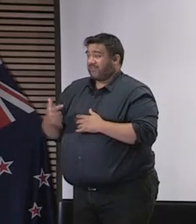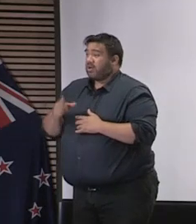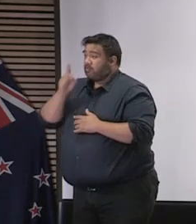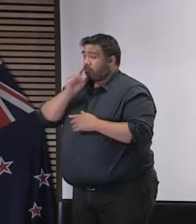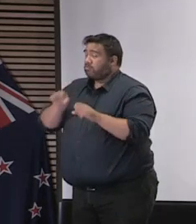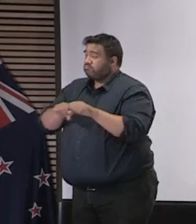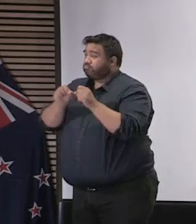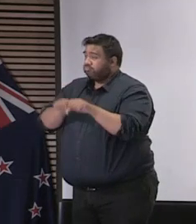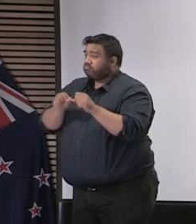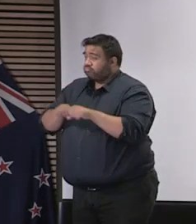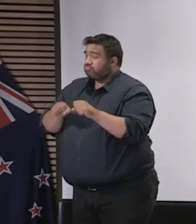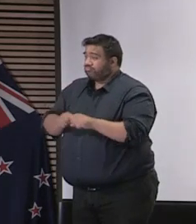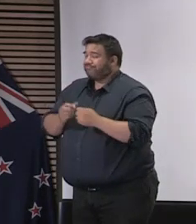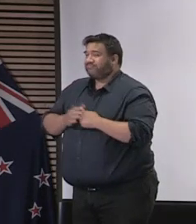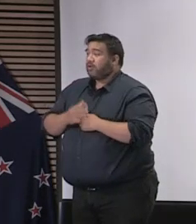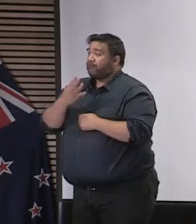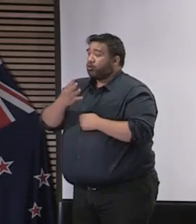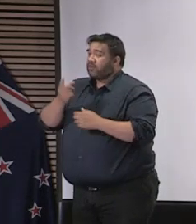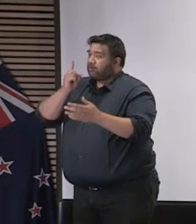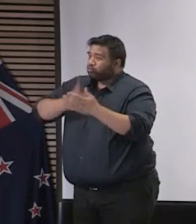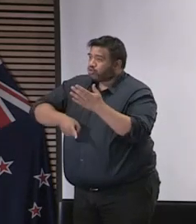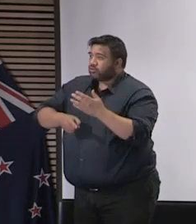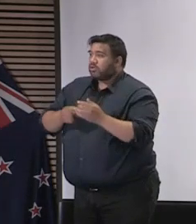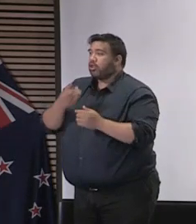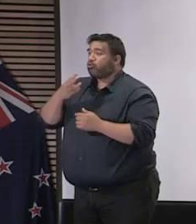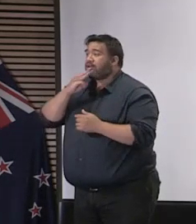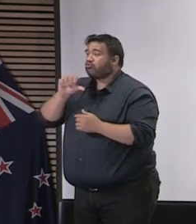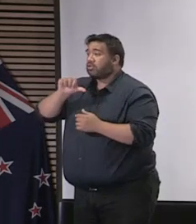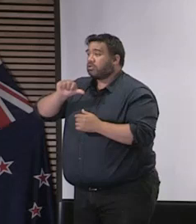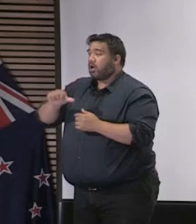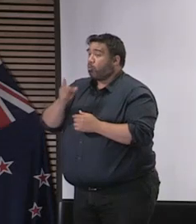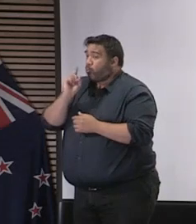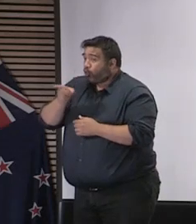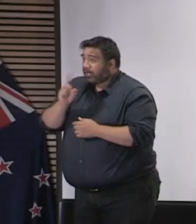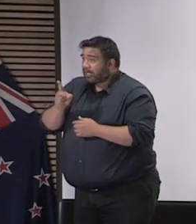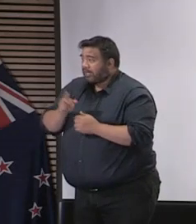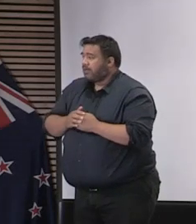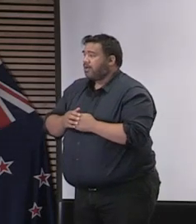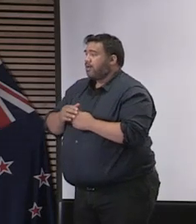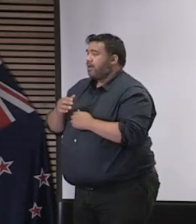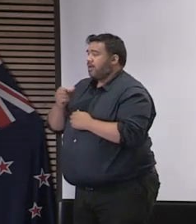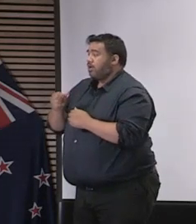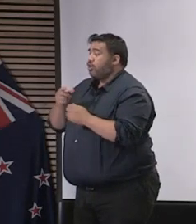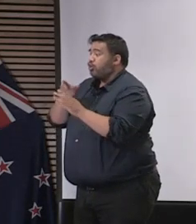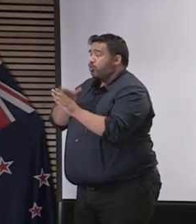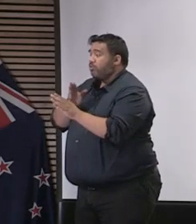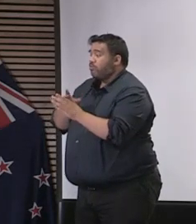Agent Notices. Up 76 on yesterday. There are 45